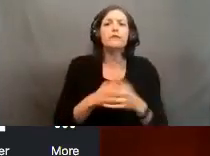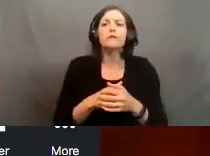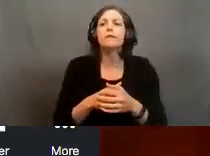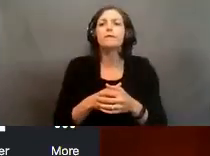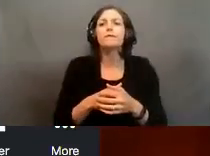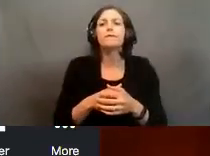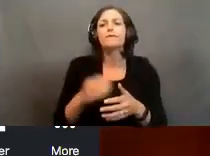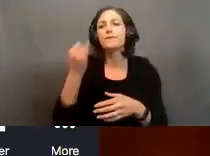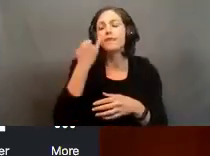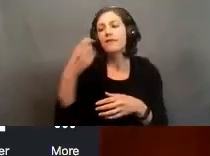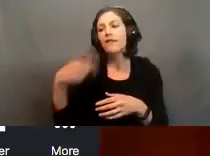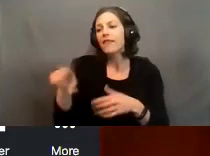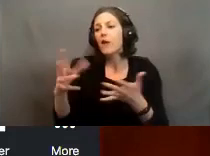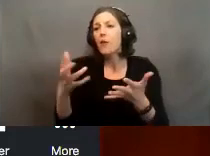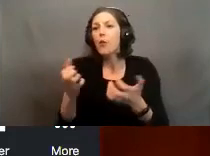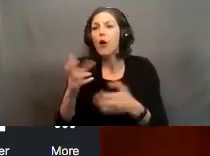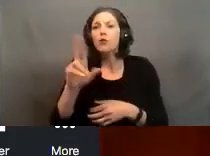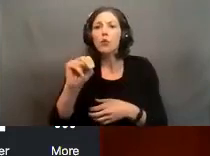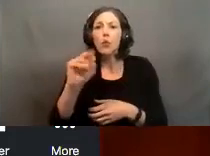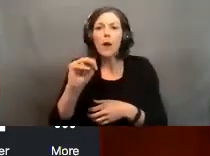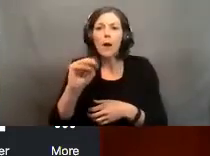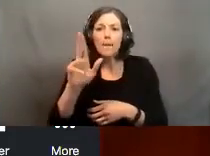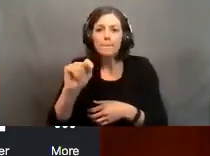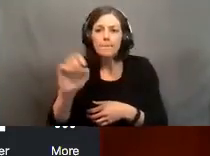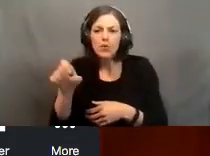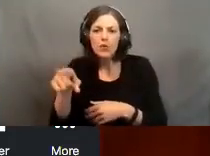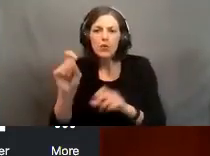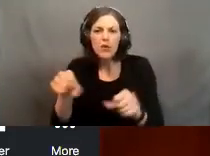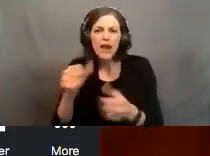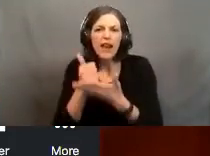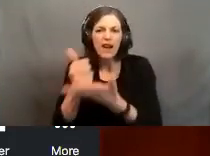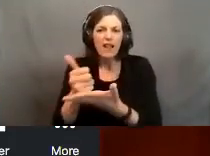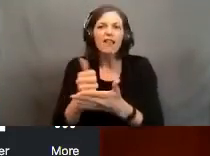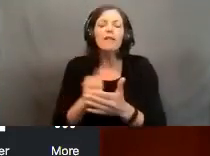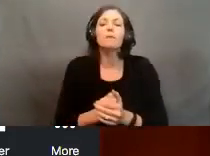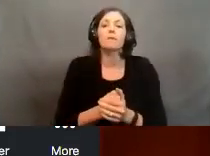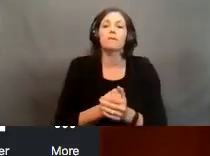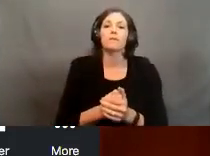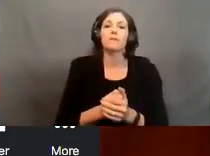unmute you would be able to help with that. We 12:42:47 are going to take your role from all